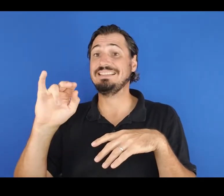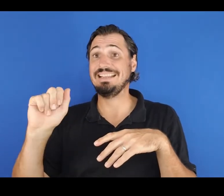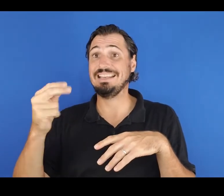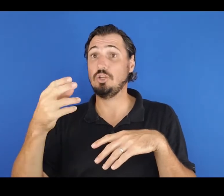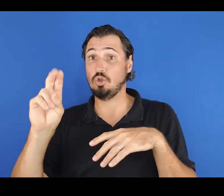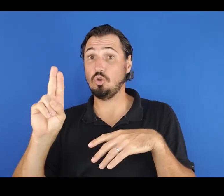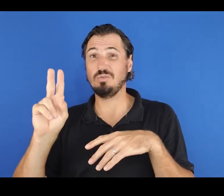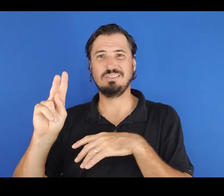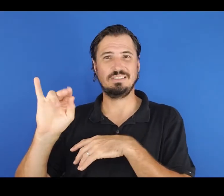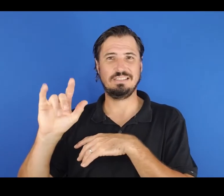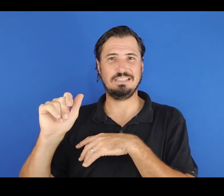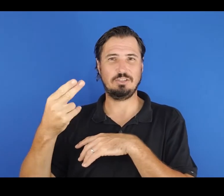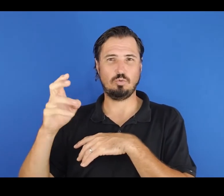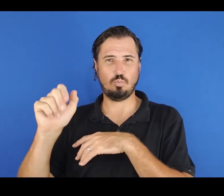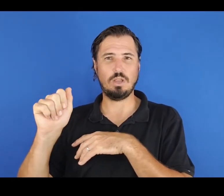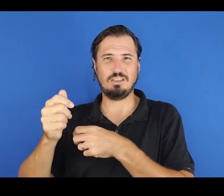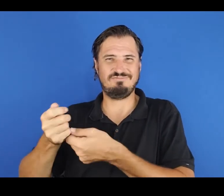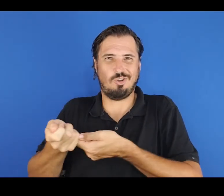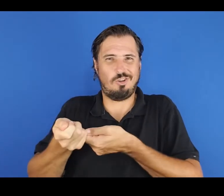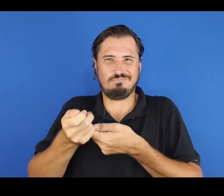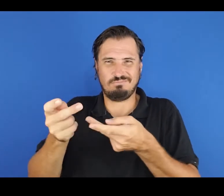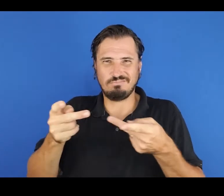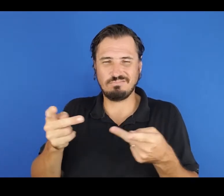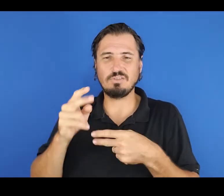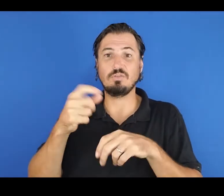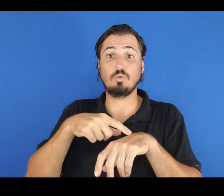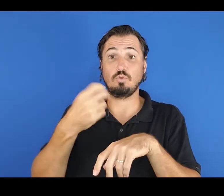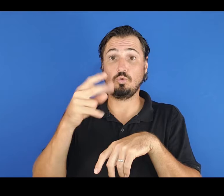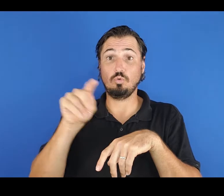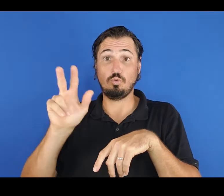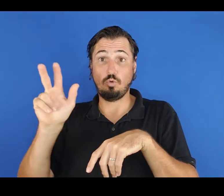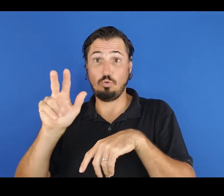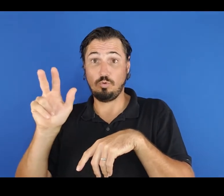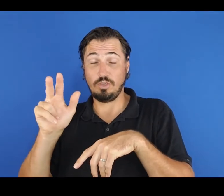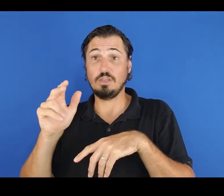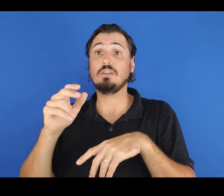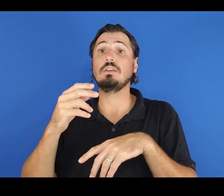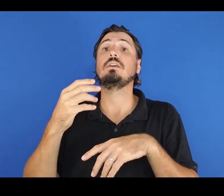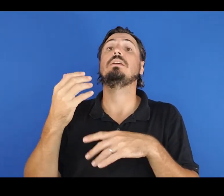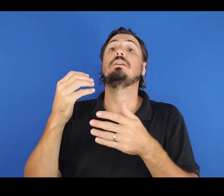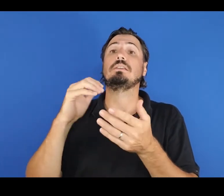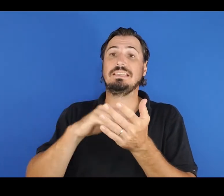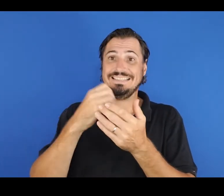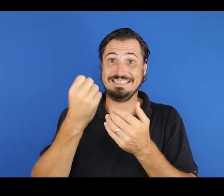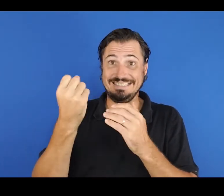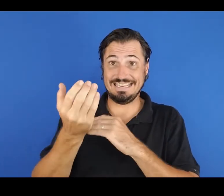Kīlauea this Friday, from noon to 3pm, and again Saturday morning from 9 to 11am.